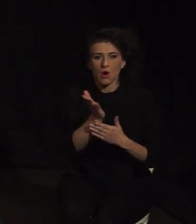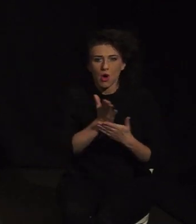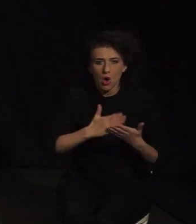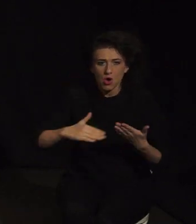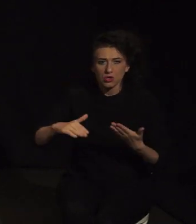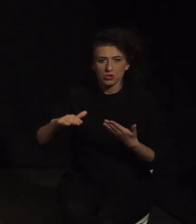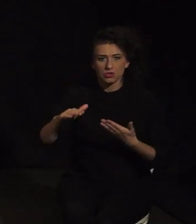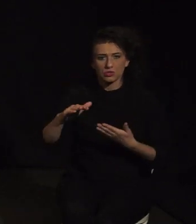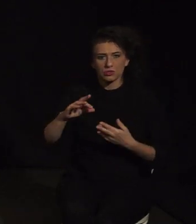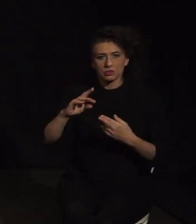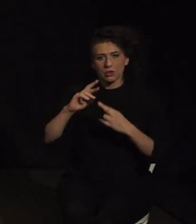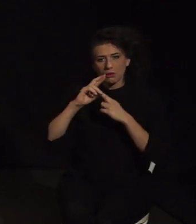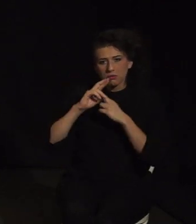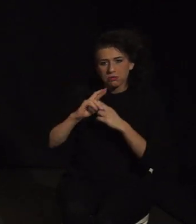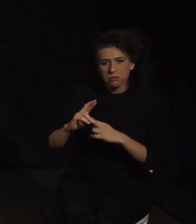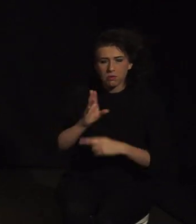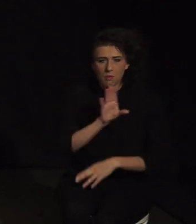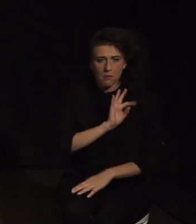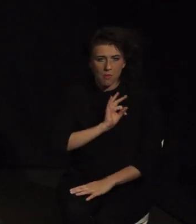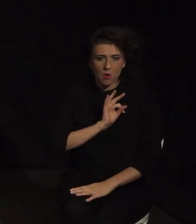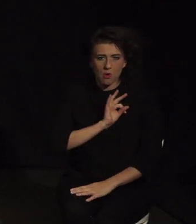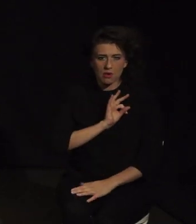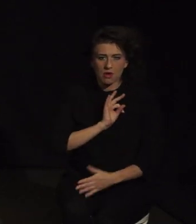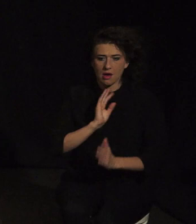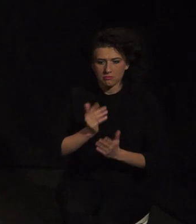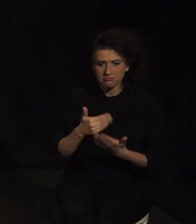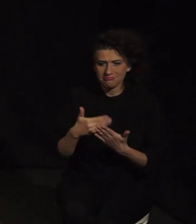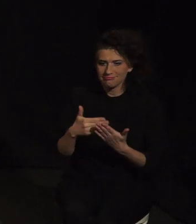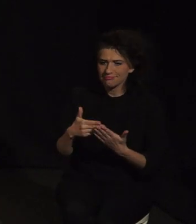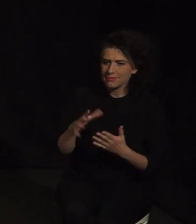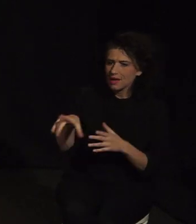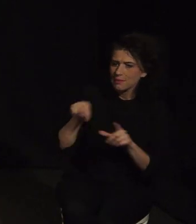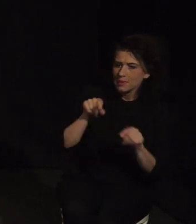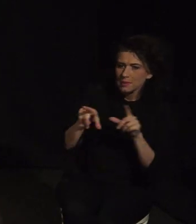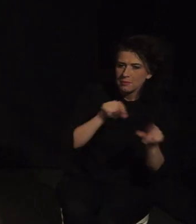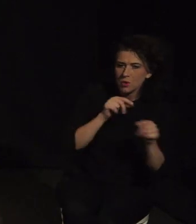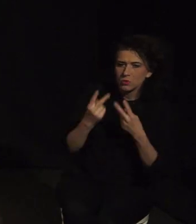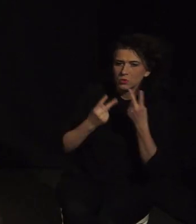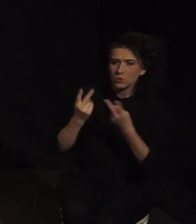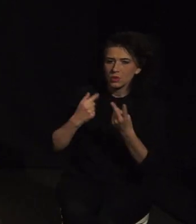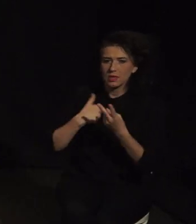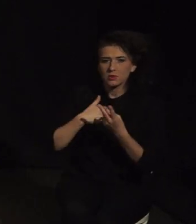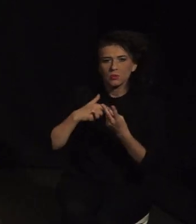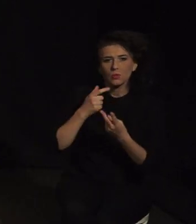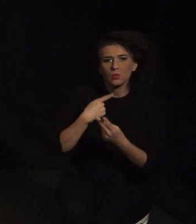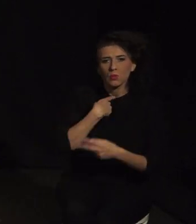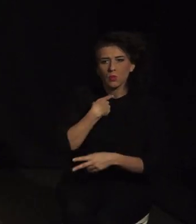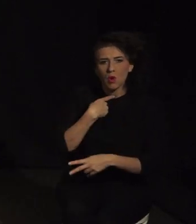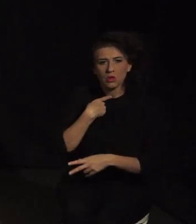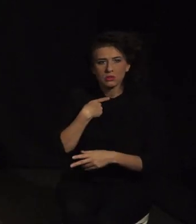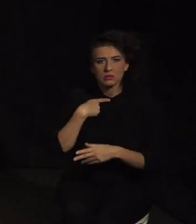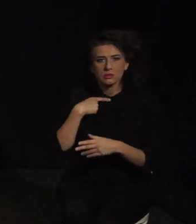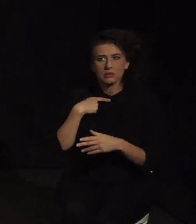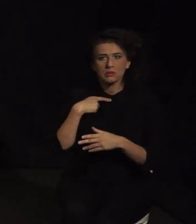I have to find... I'll tell you about another thing as I have a chance right now.